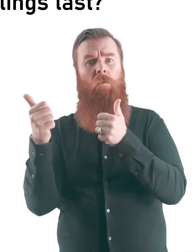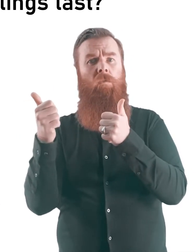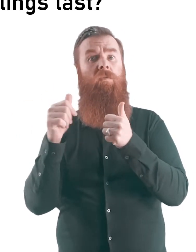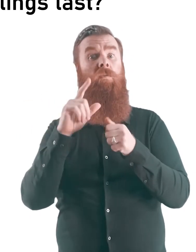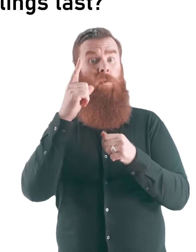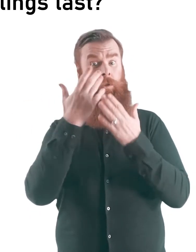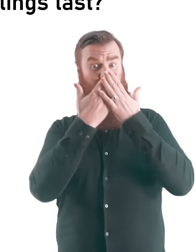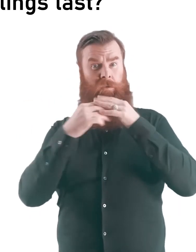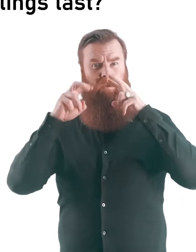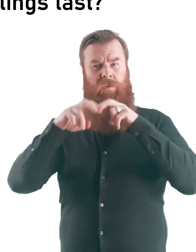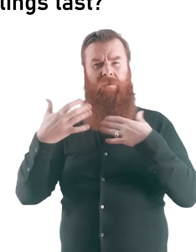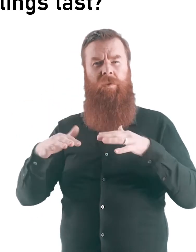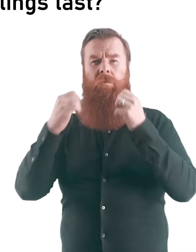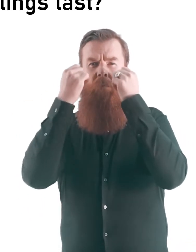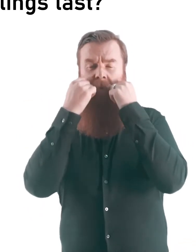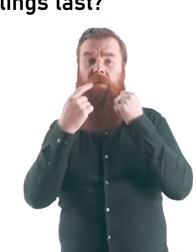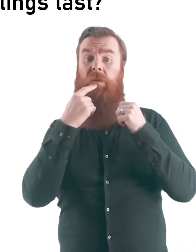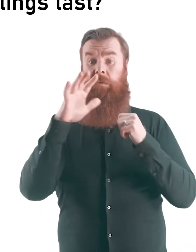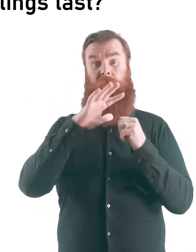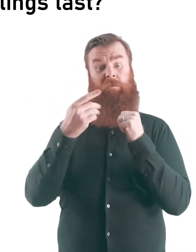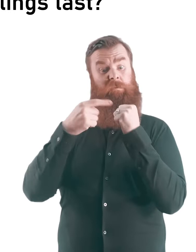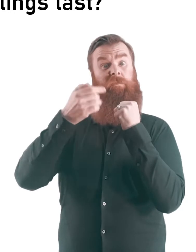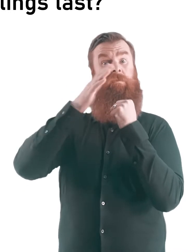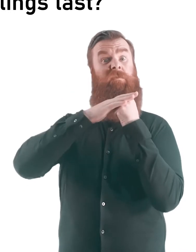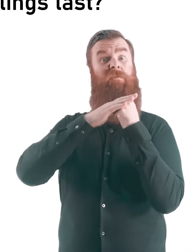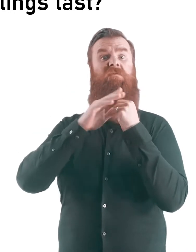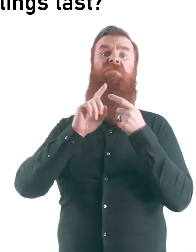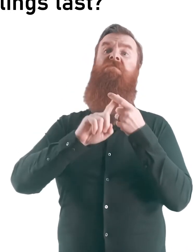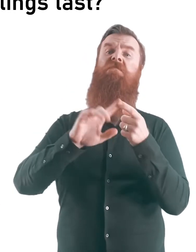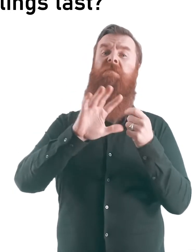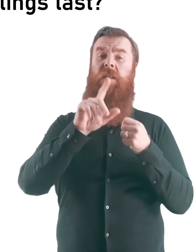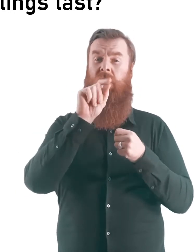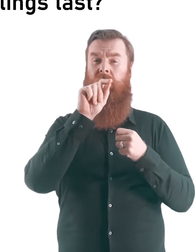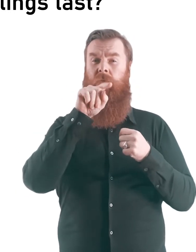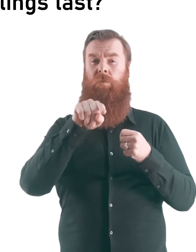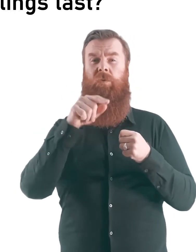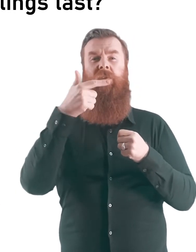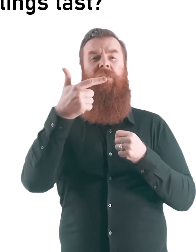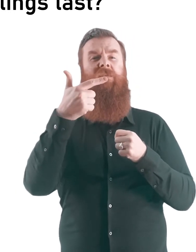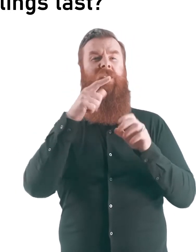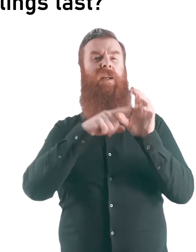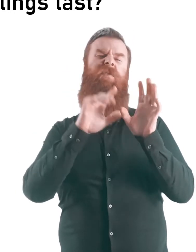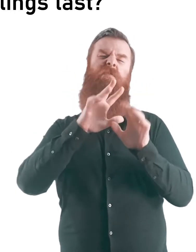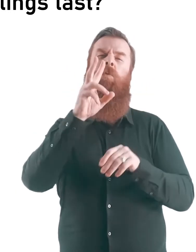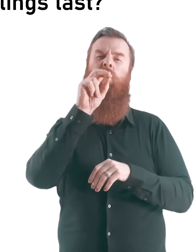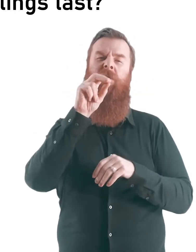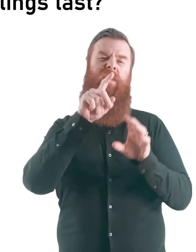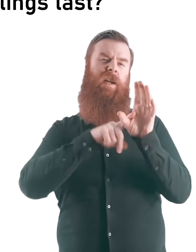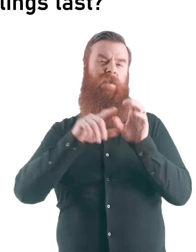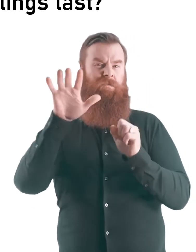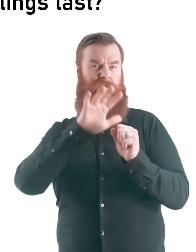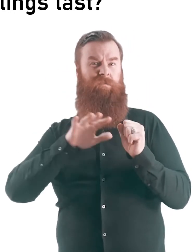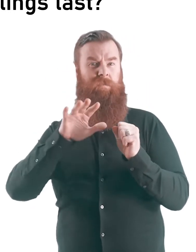One research study reported that these fillings last an average of 11.7 years.